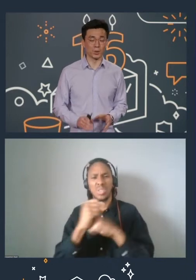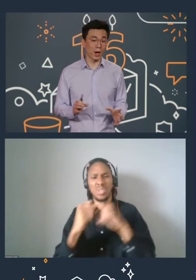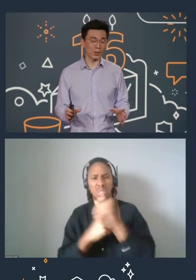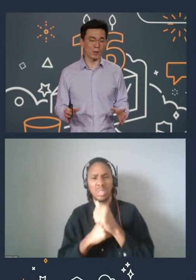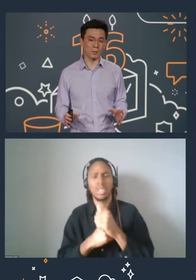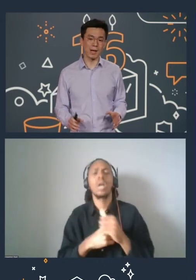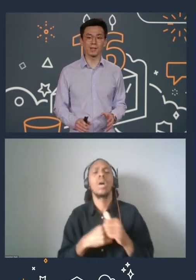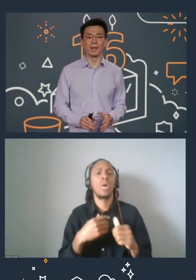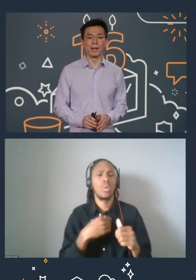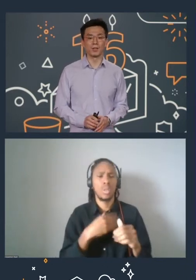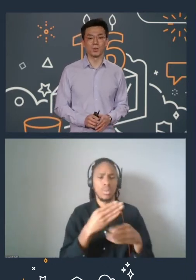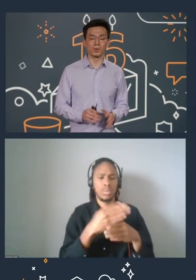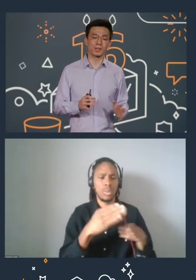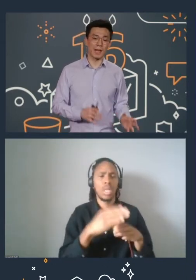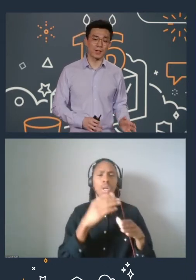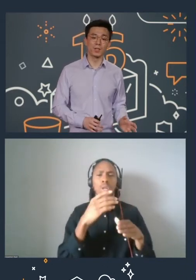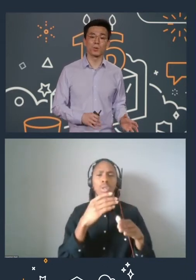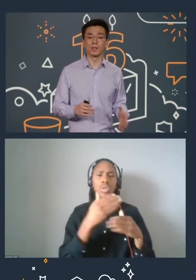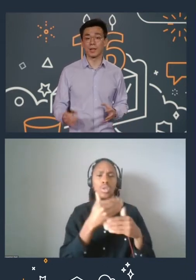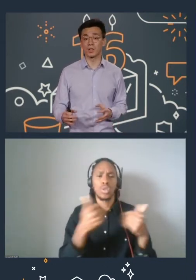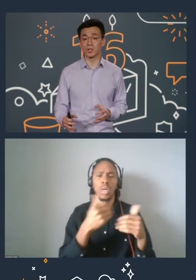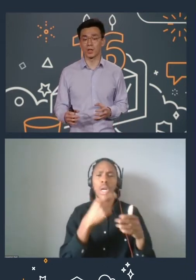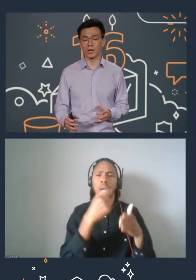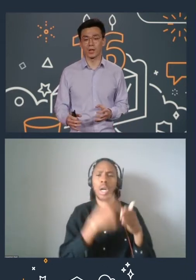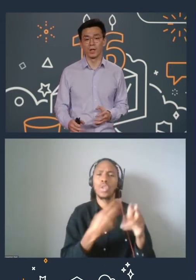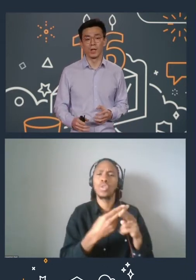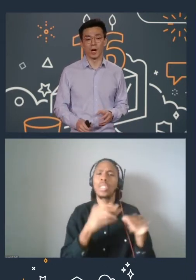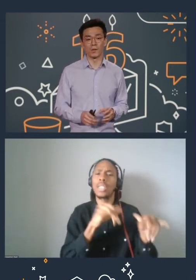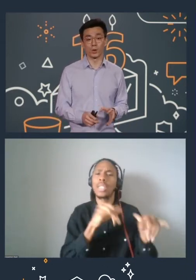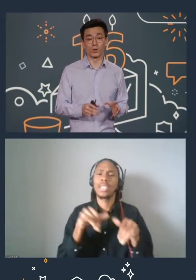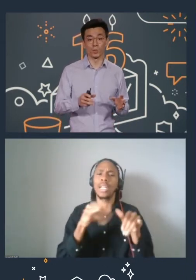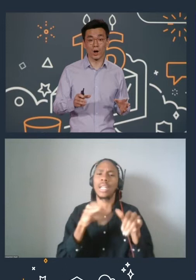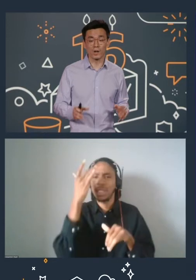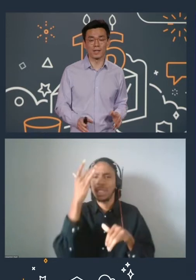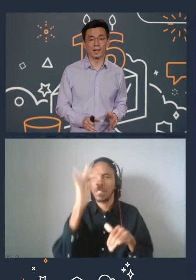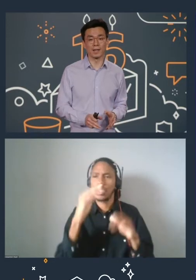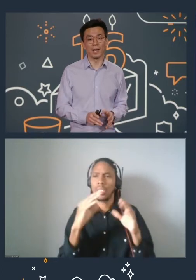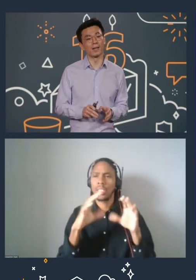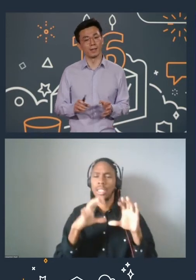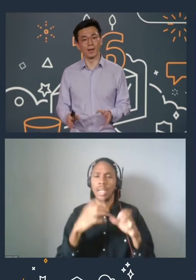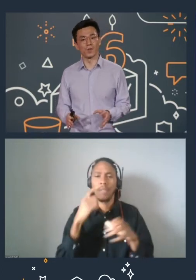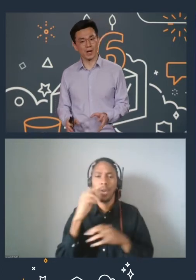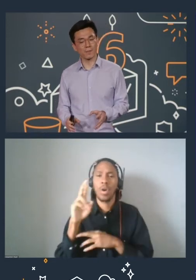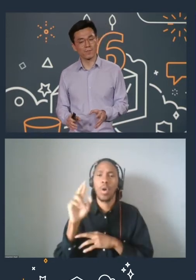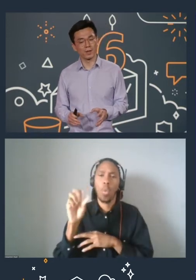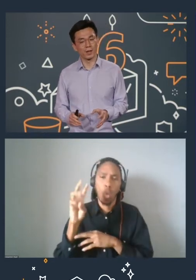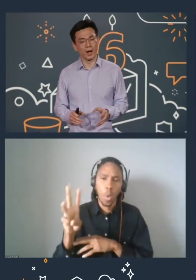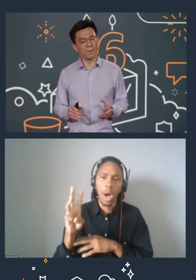to cost optimize is to use standard or Intelligent-Tiering for your raw data and ETL job.